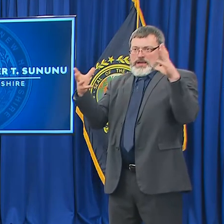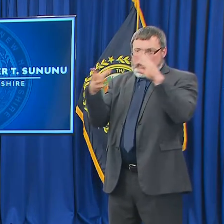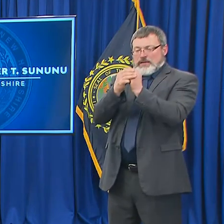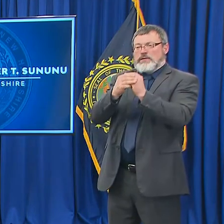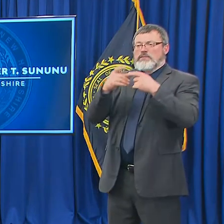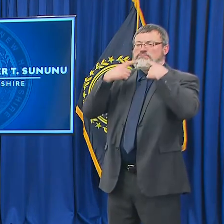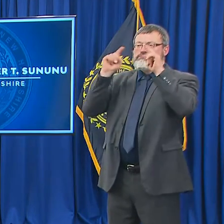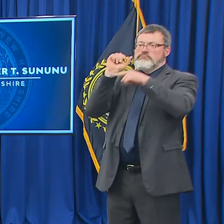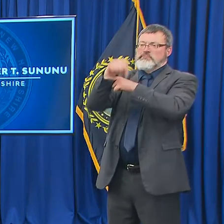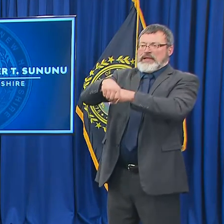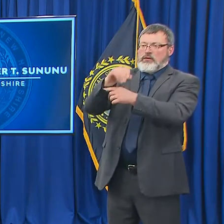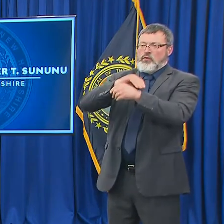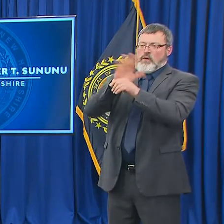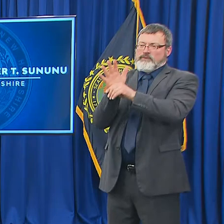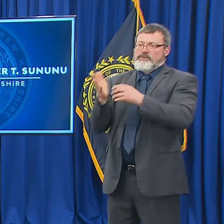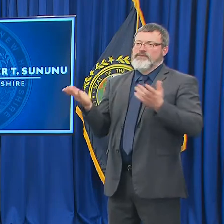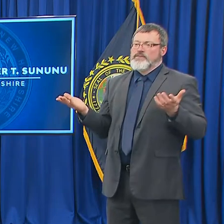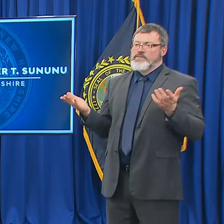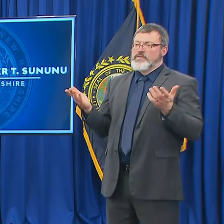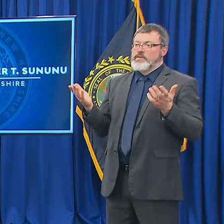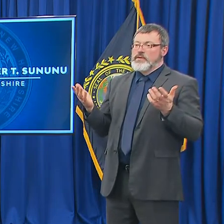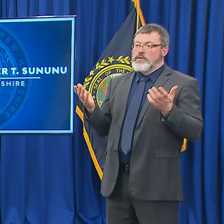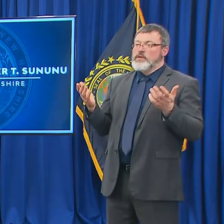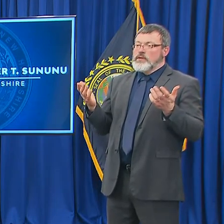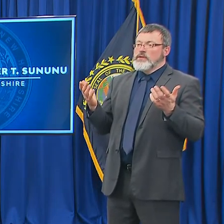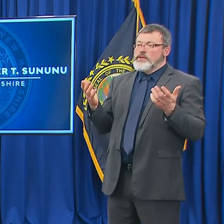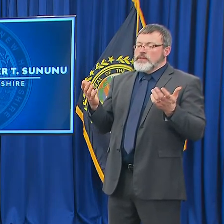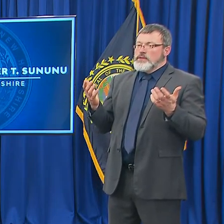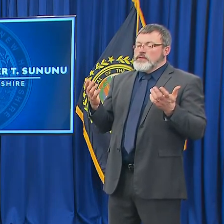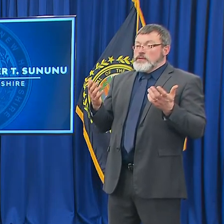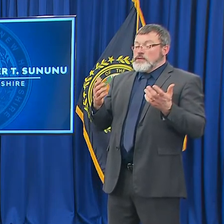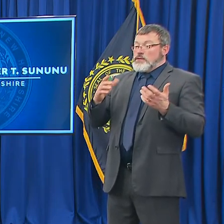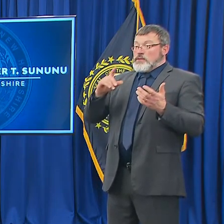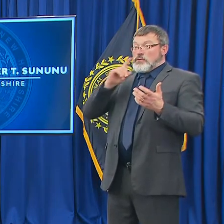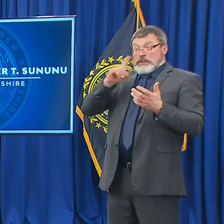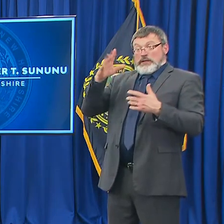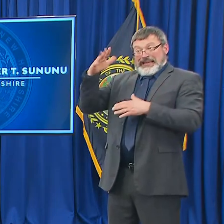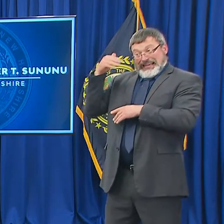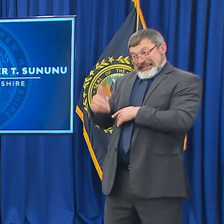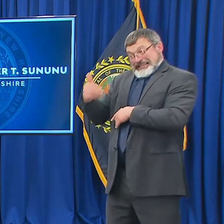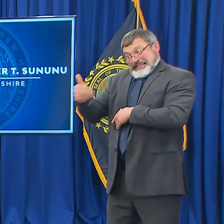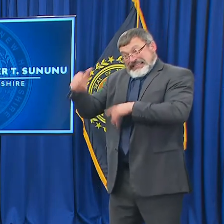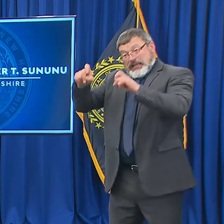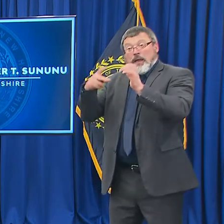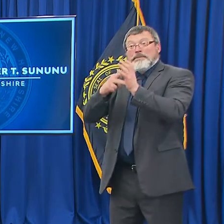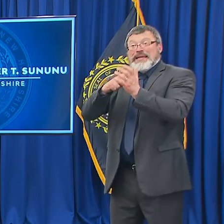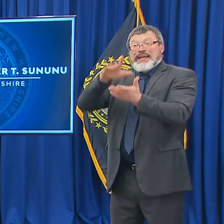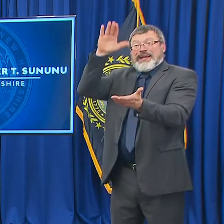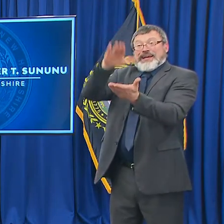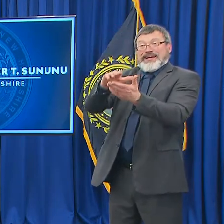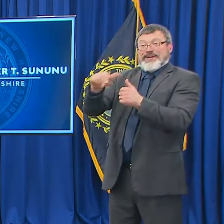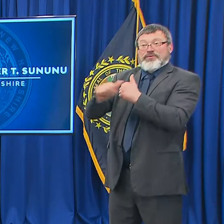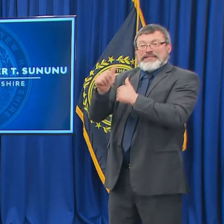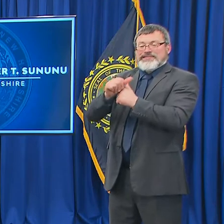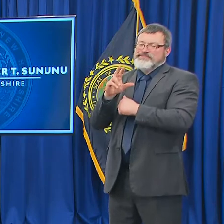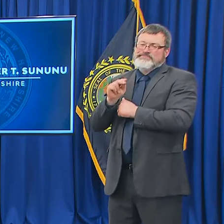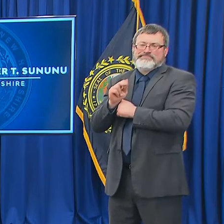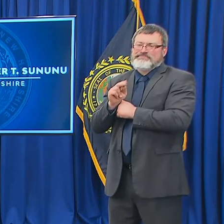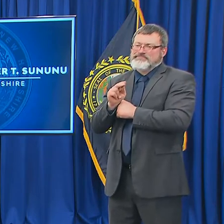And we encourage people to seek out testing as one of the strategies. But you know we're not going to mandate that everybody go out